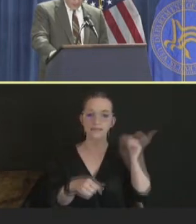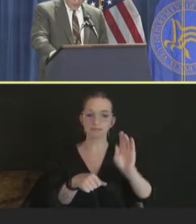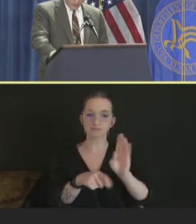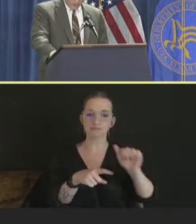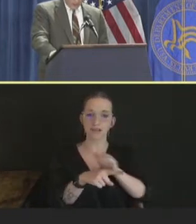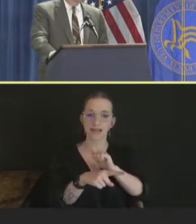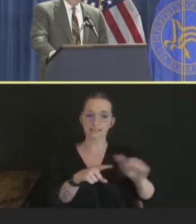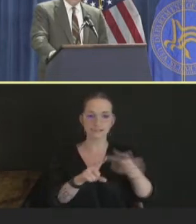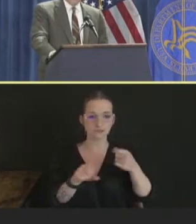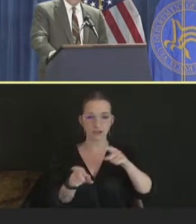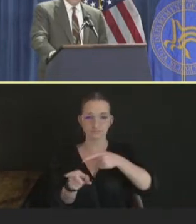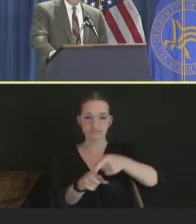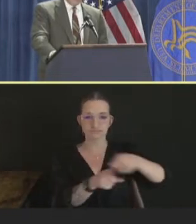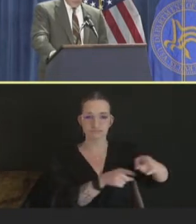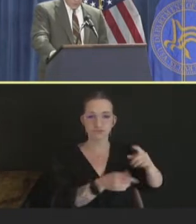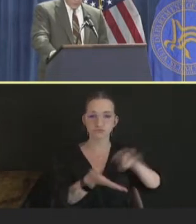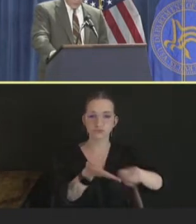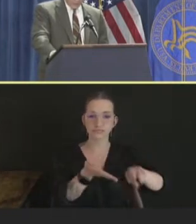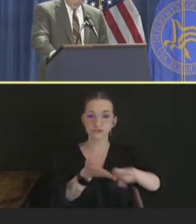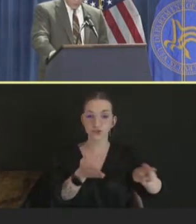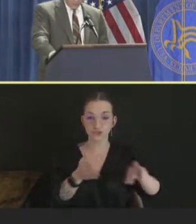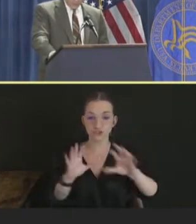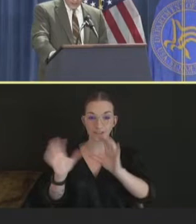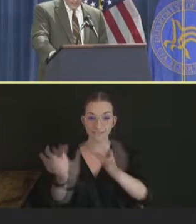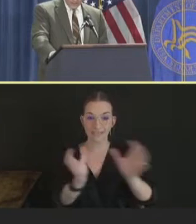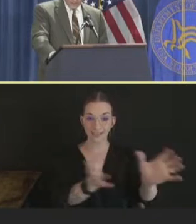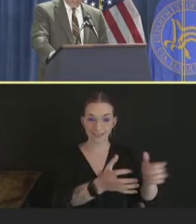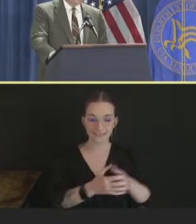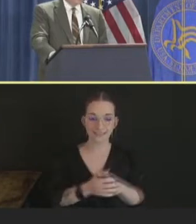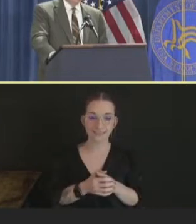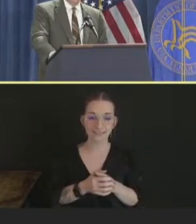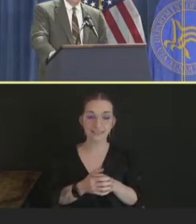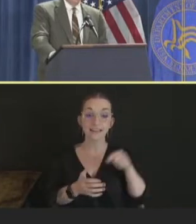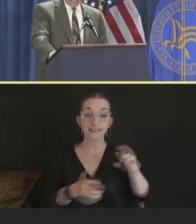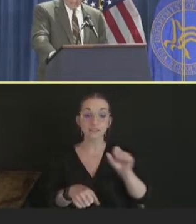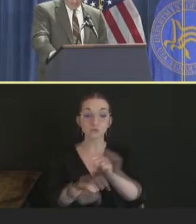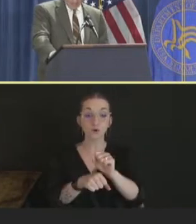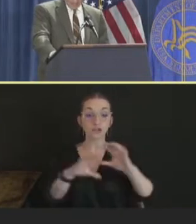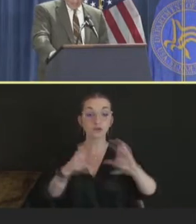The purpose was this working group should synthesize and summarize existing evidence